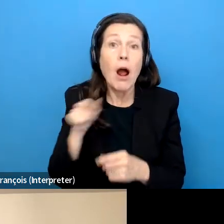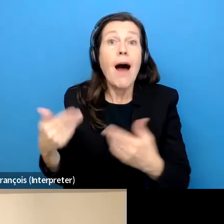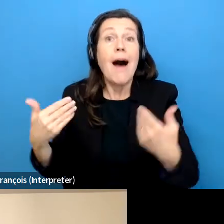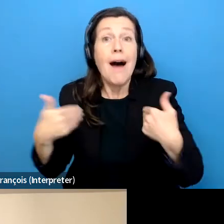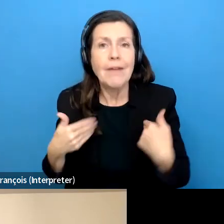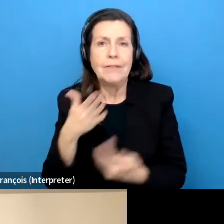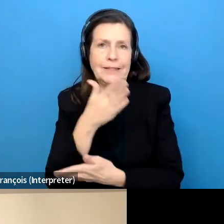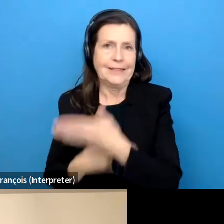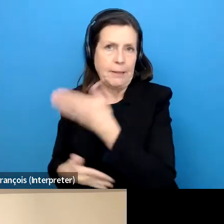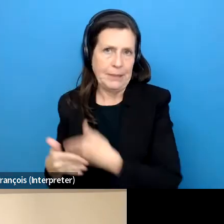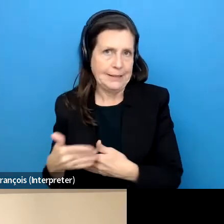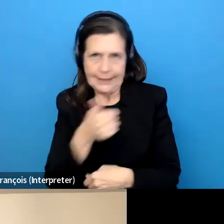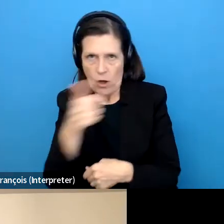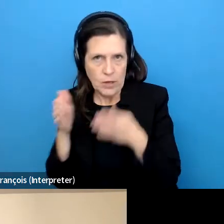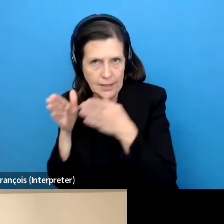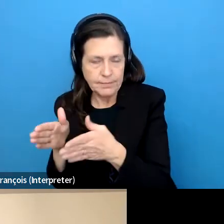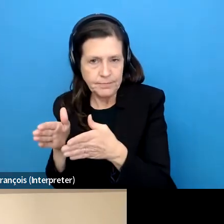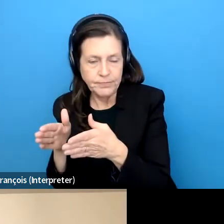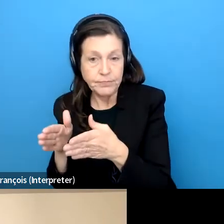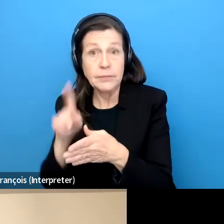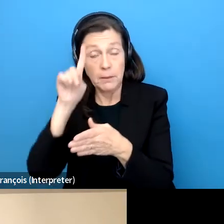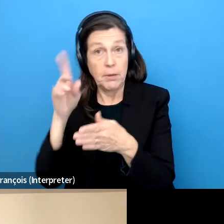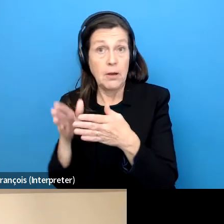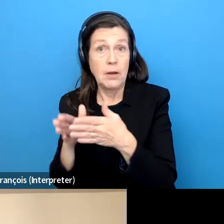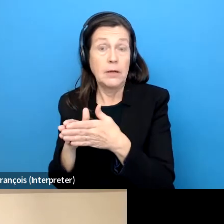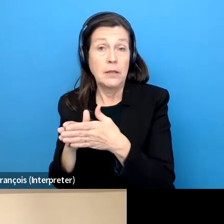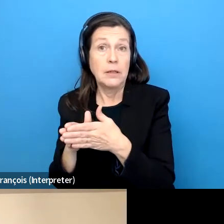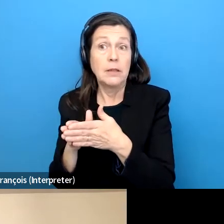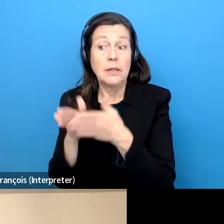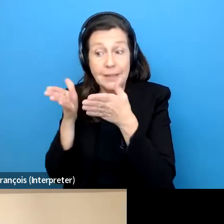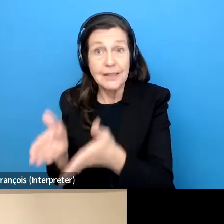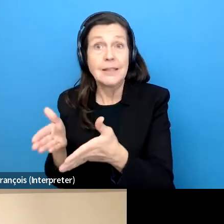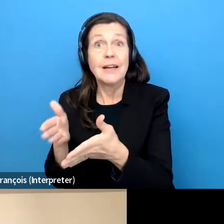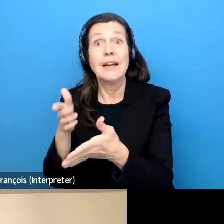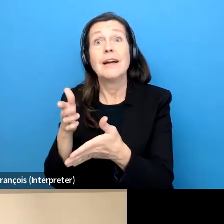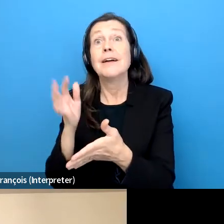But women and girls with disabilities are defined in this document